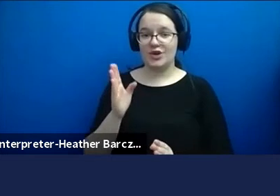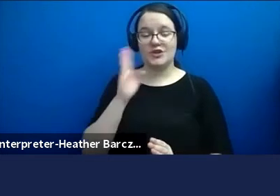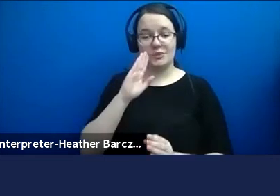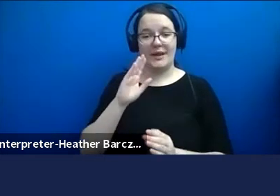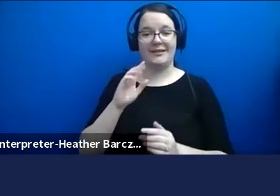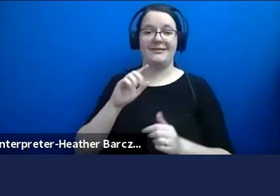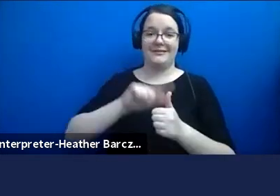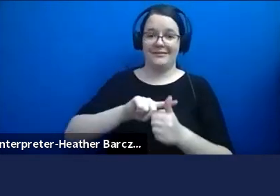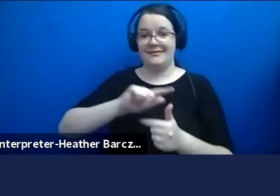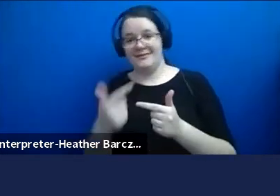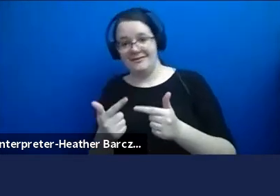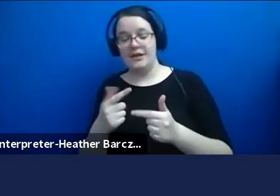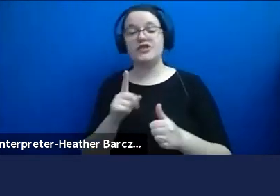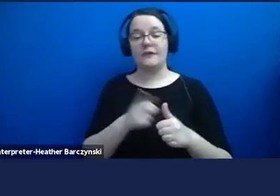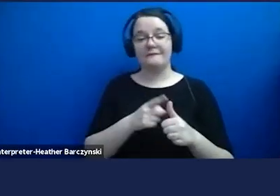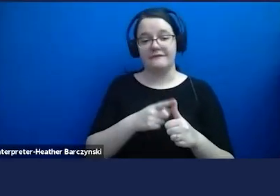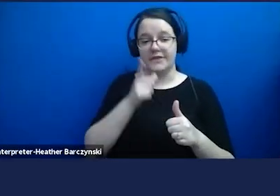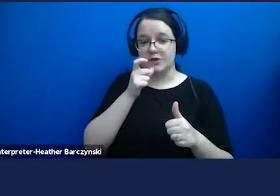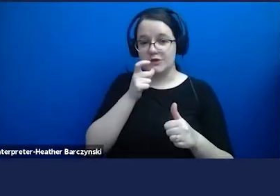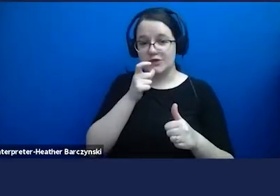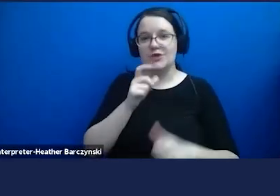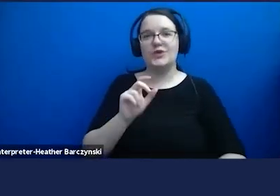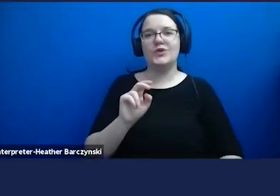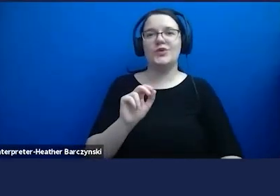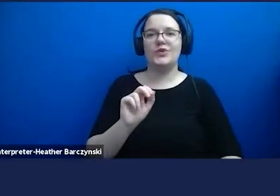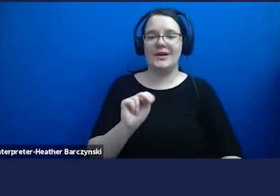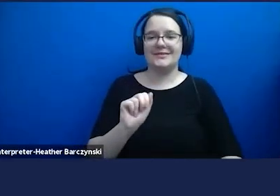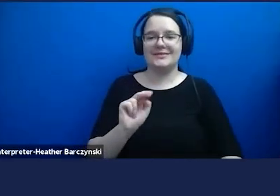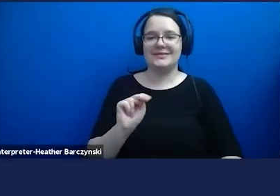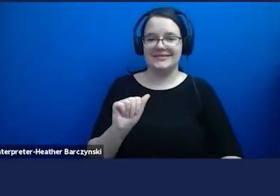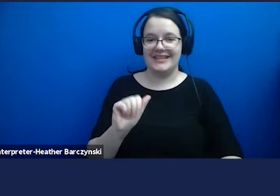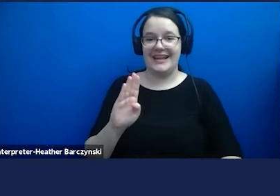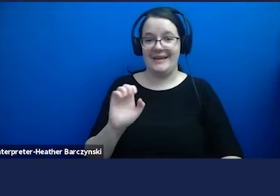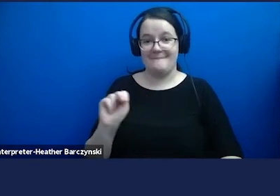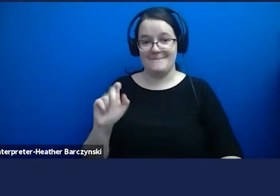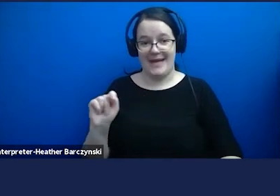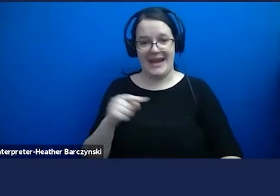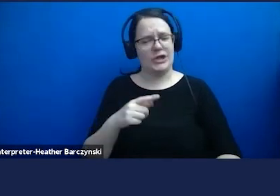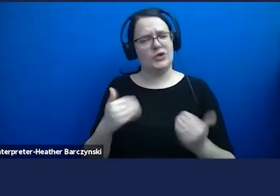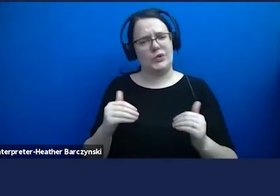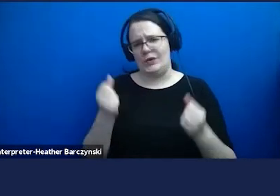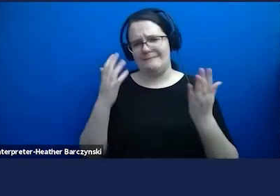first of those two speakers is is uh nana bennett um nana wears um a lot of of hats um she'll be